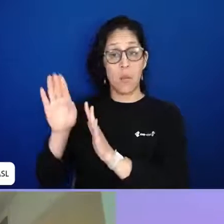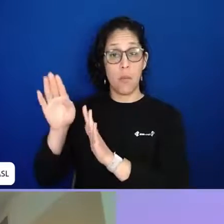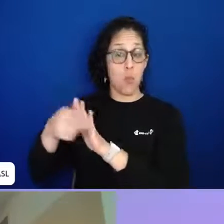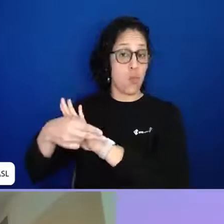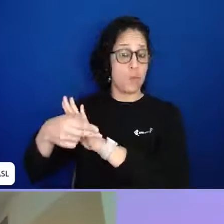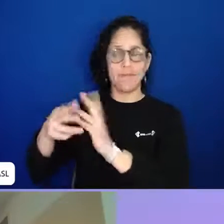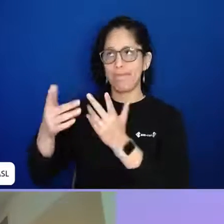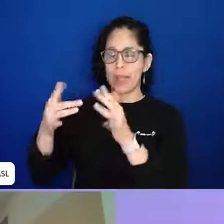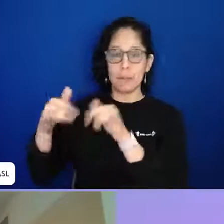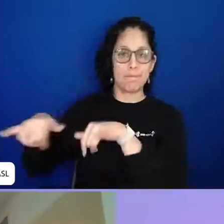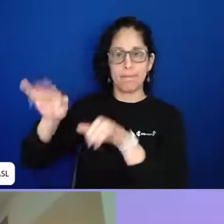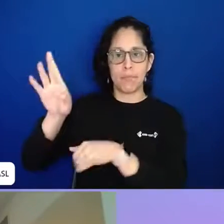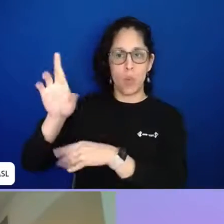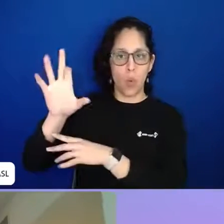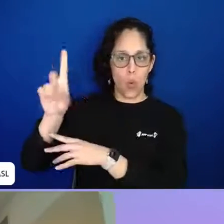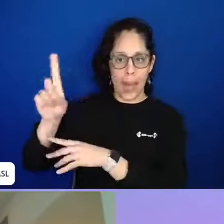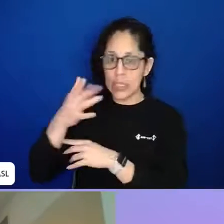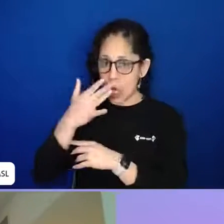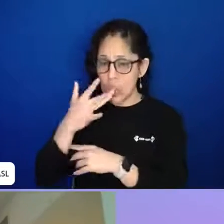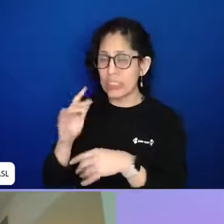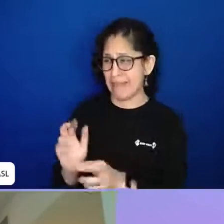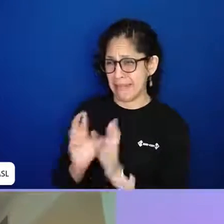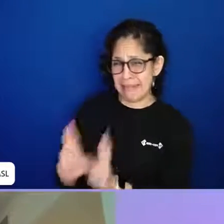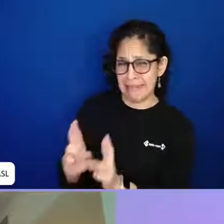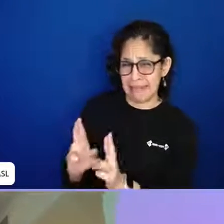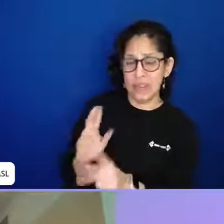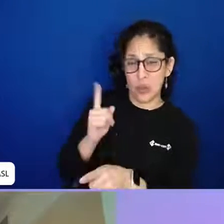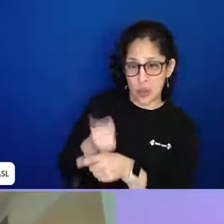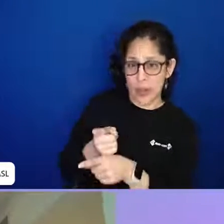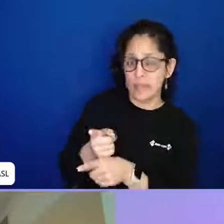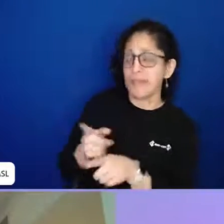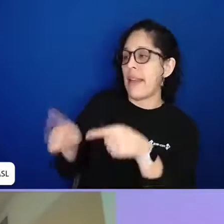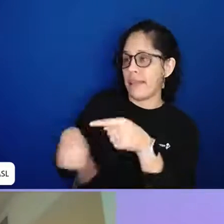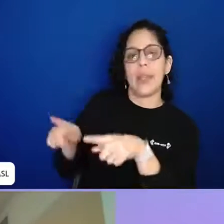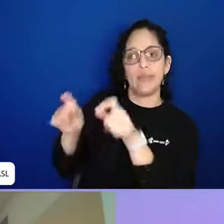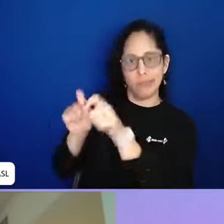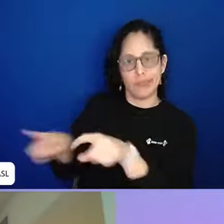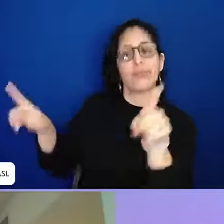picked from the brand colors and refined them themselves,